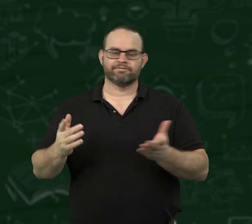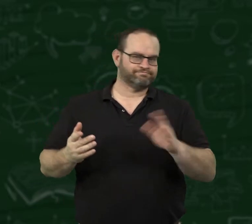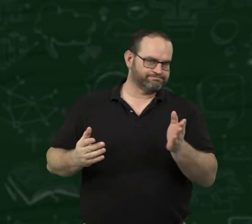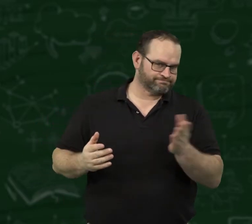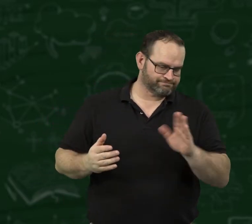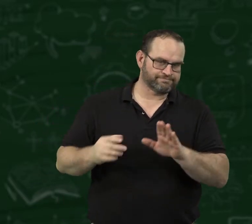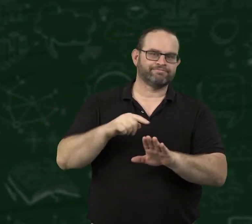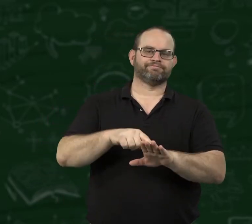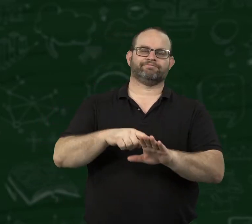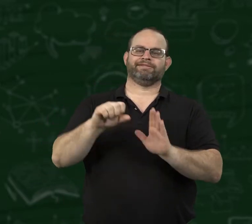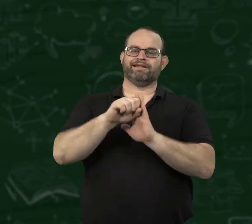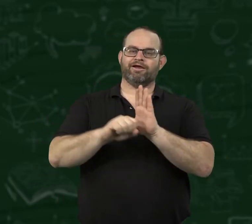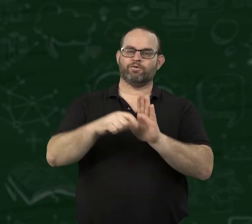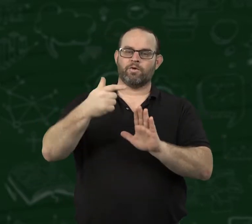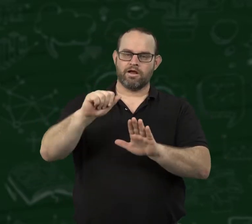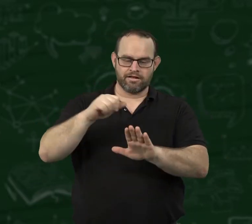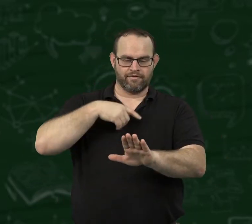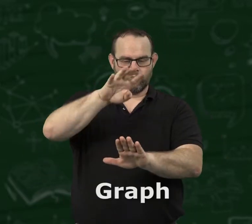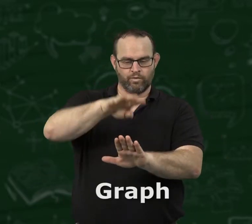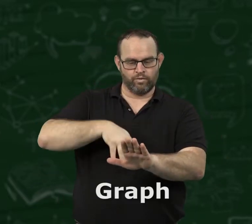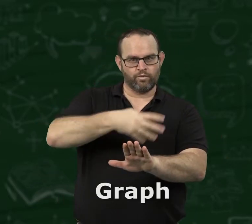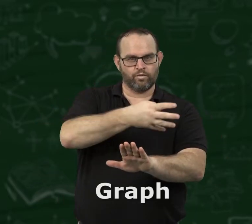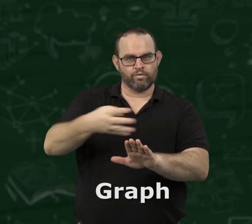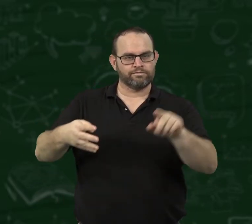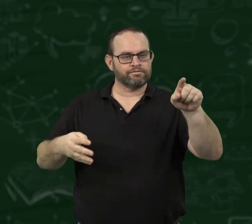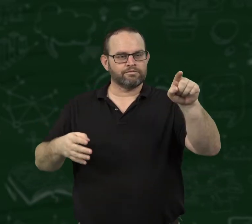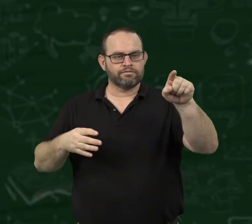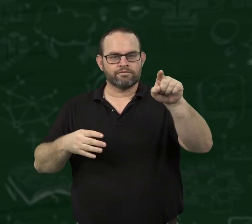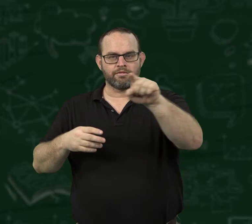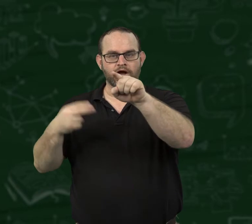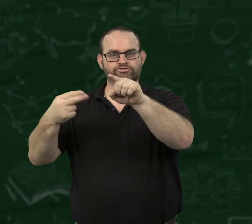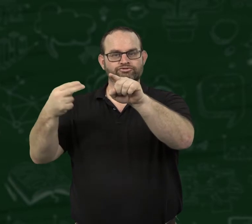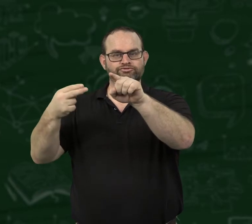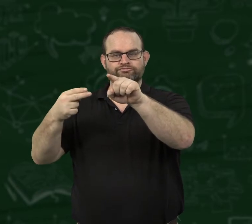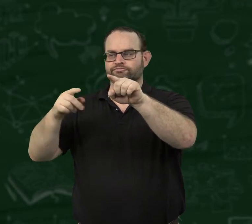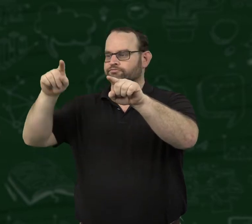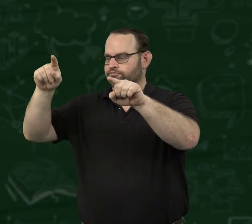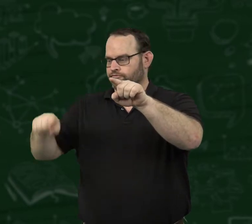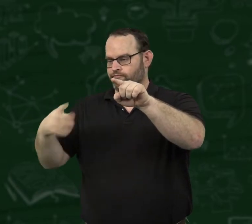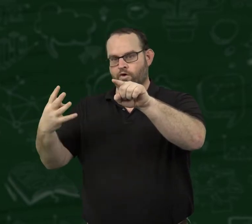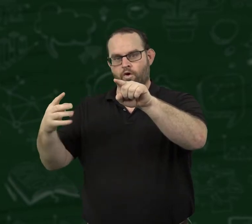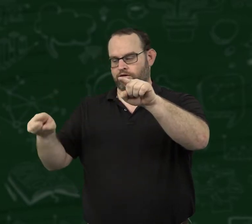Return to the map of Georgia. Find H along the top of the graph and 4 along the side.